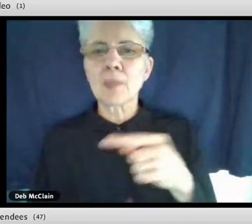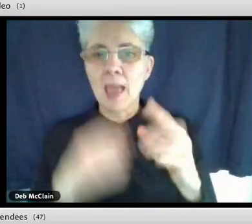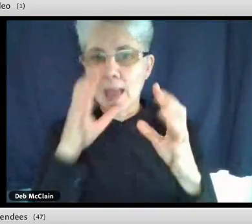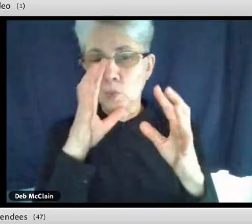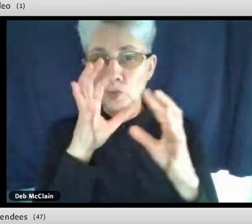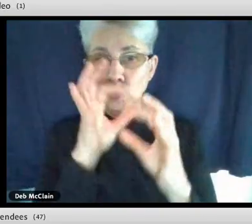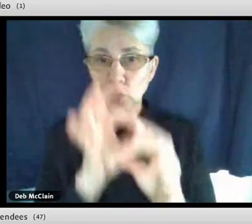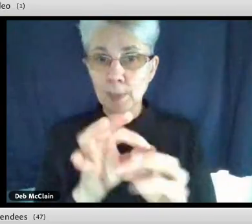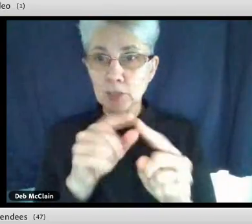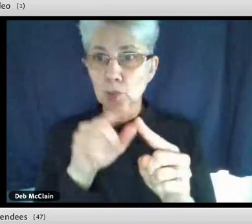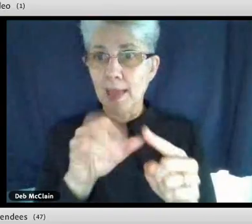and it'll zoom in,